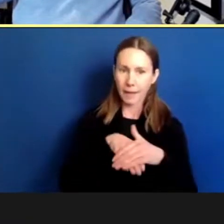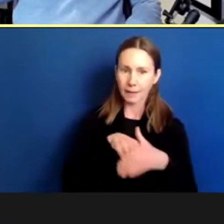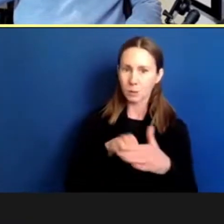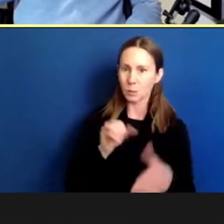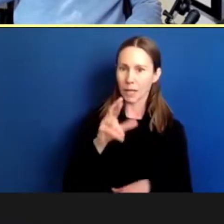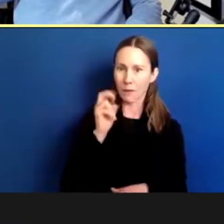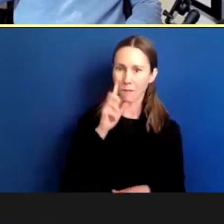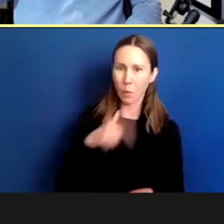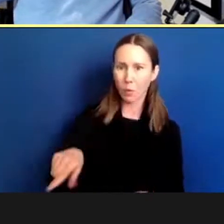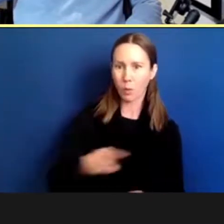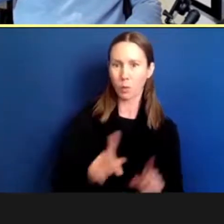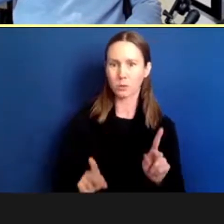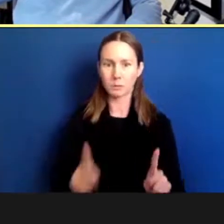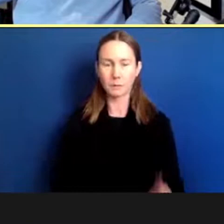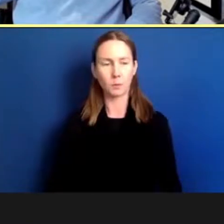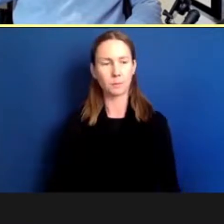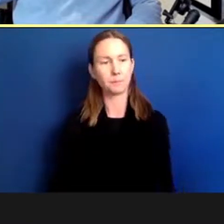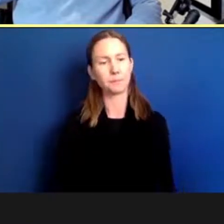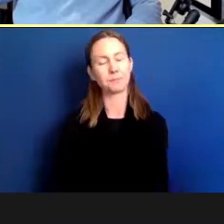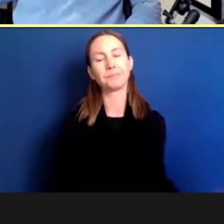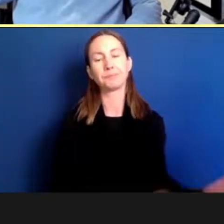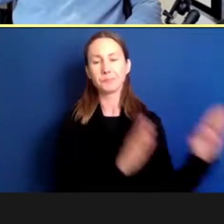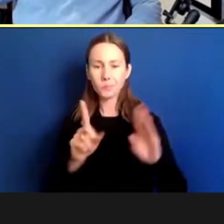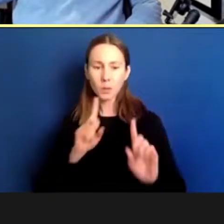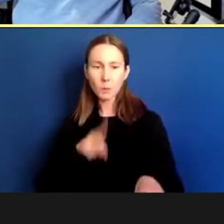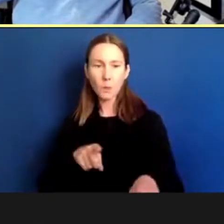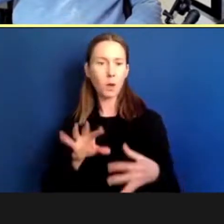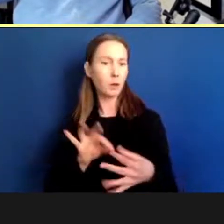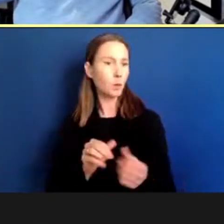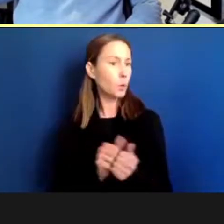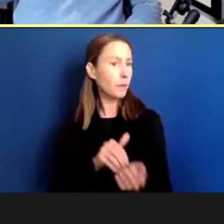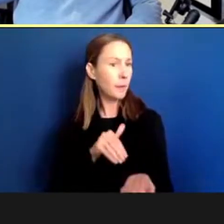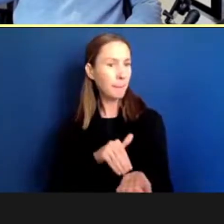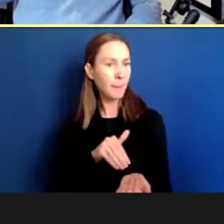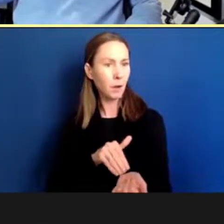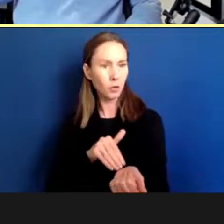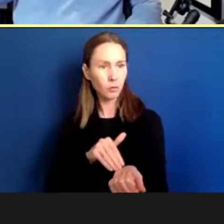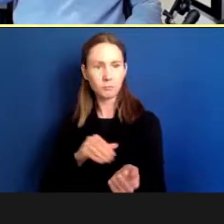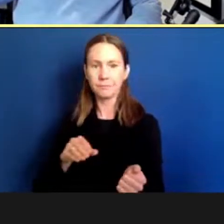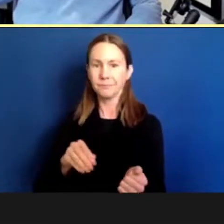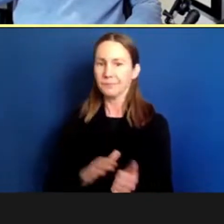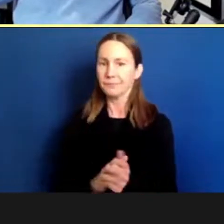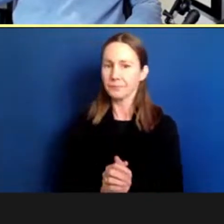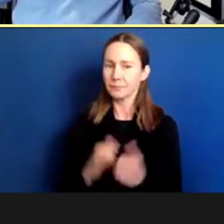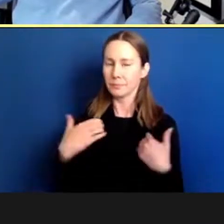We also released a report on medical futility. Healthcare providers’ subjective judgments about